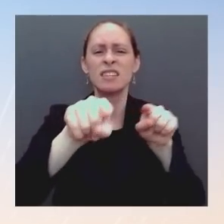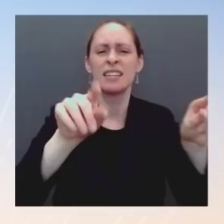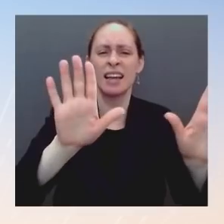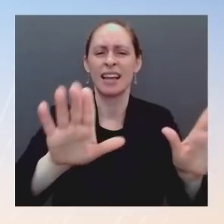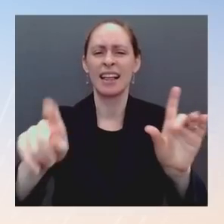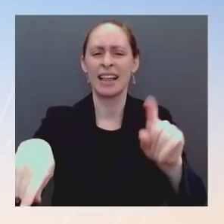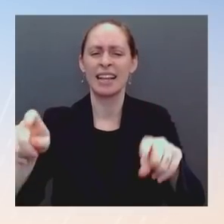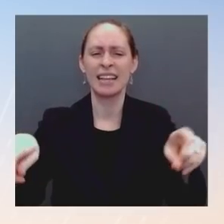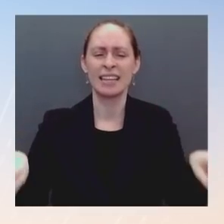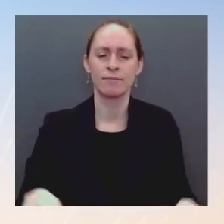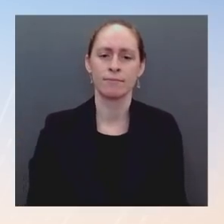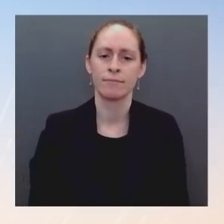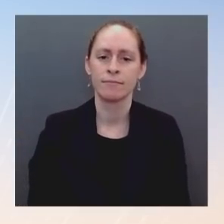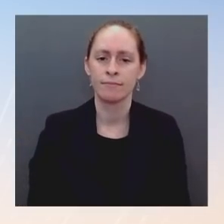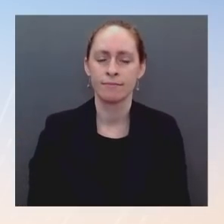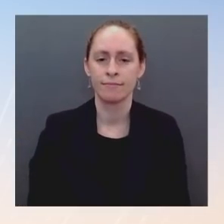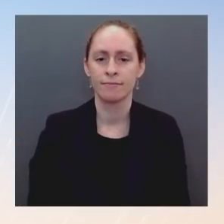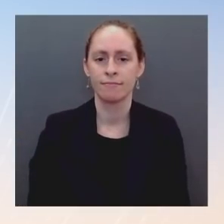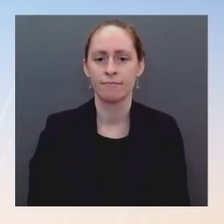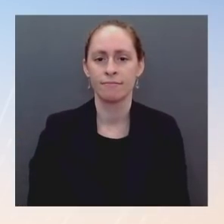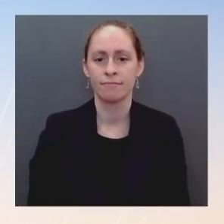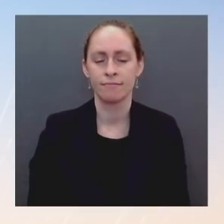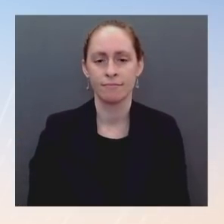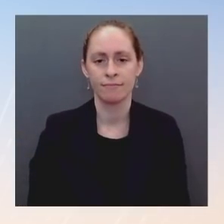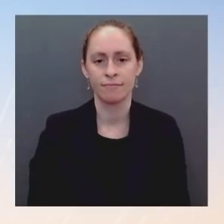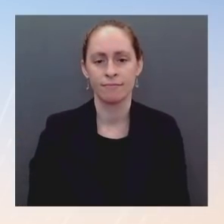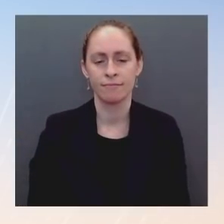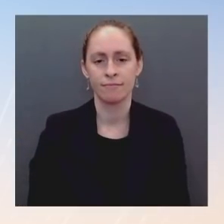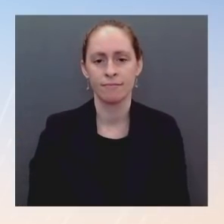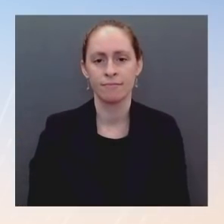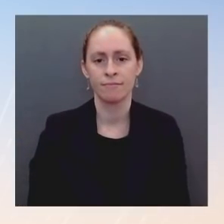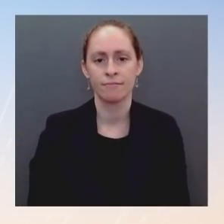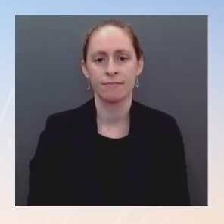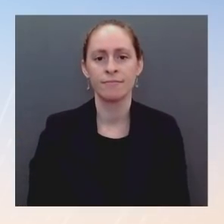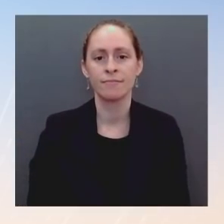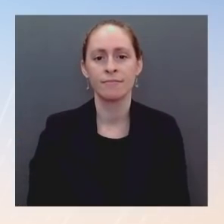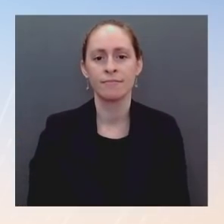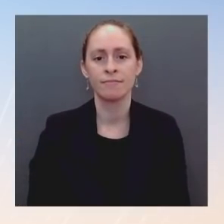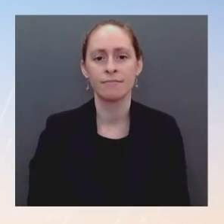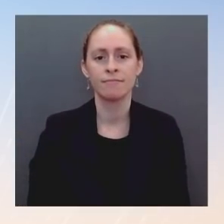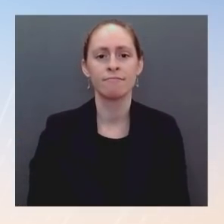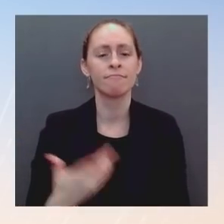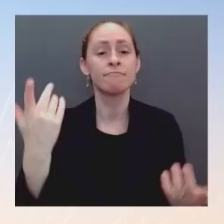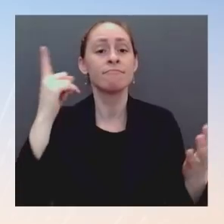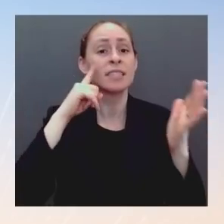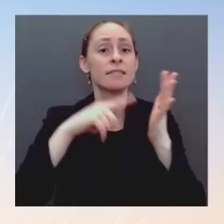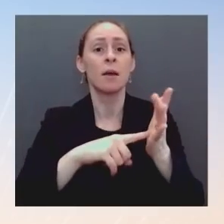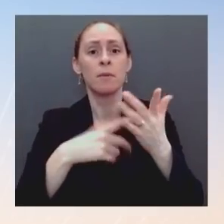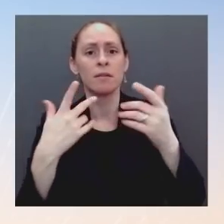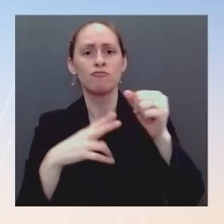challenged bridges, for example, which will take some time. But there are just different ranges of programs that come from different agencies.